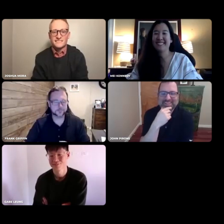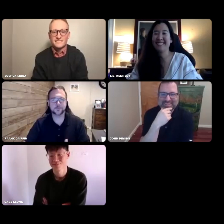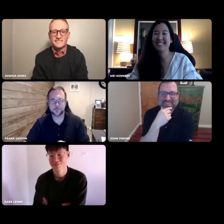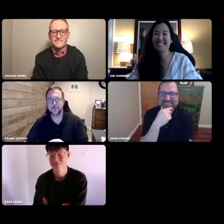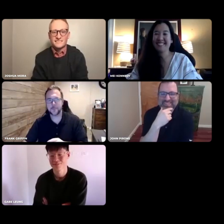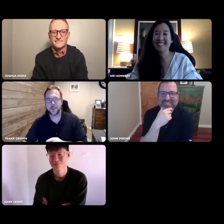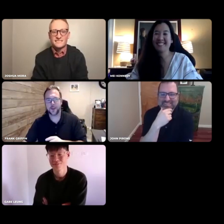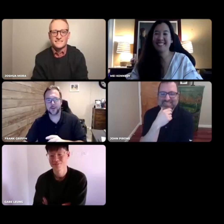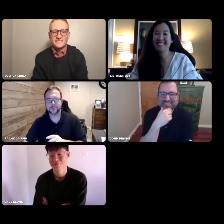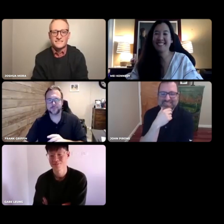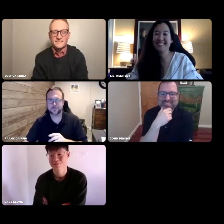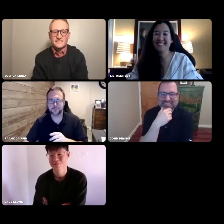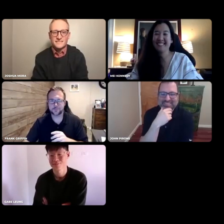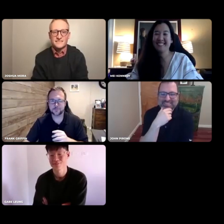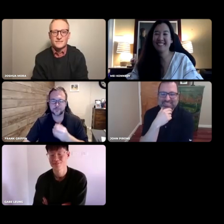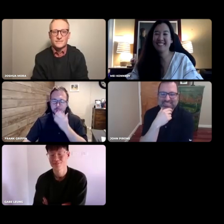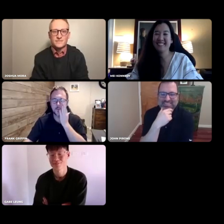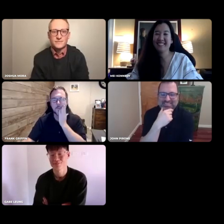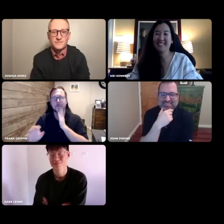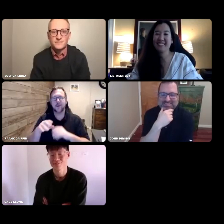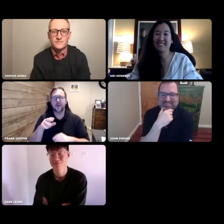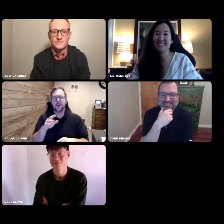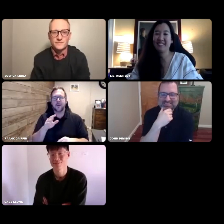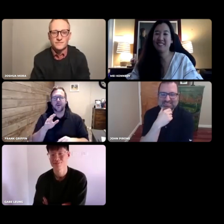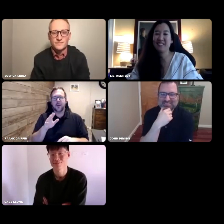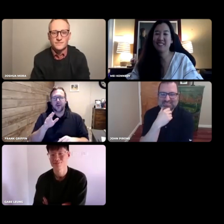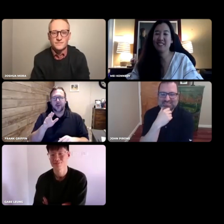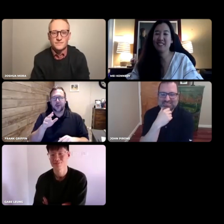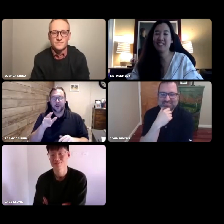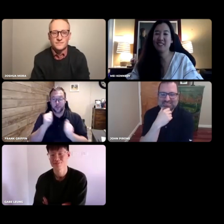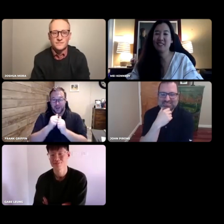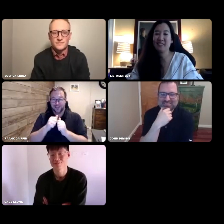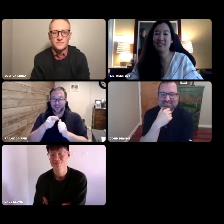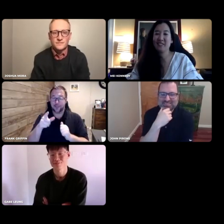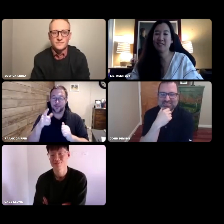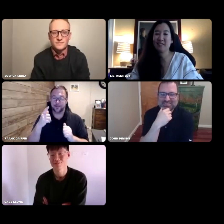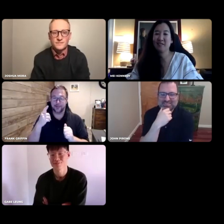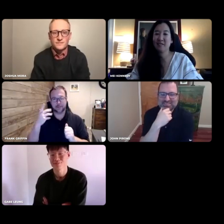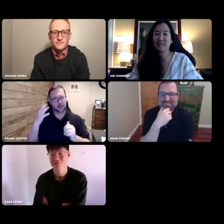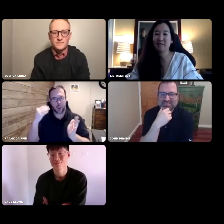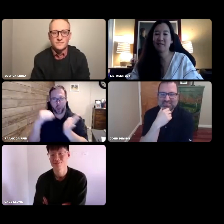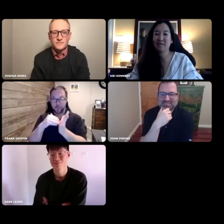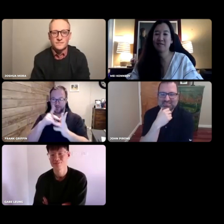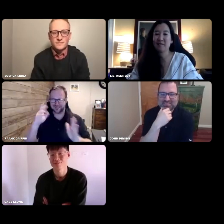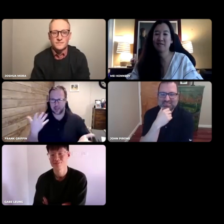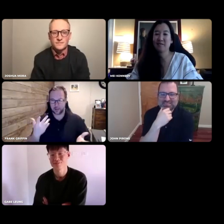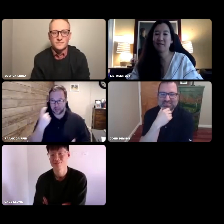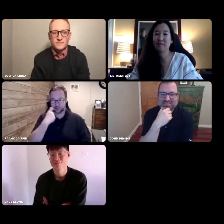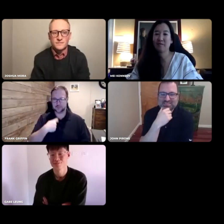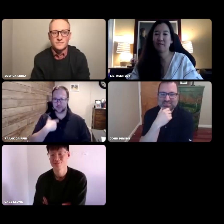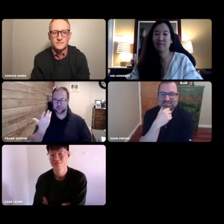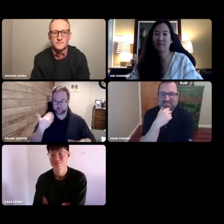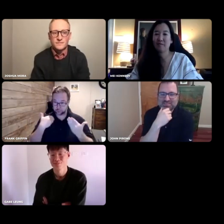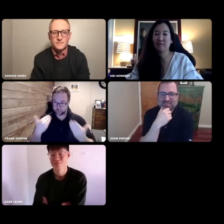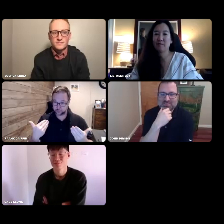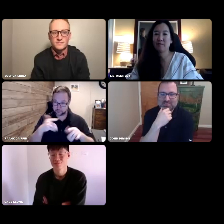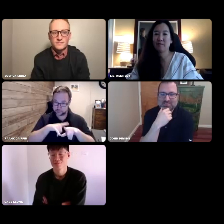I forget easily.